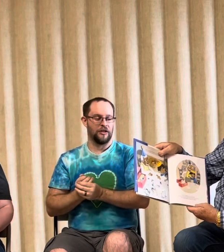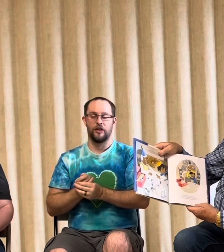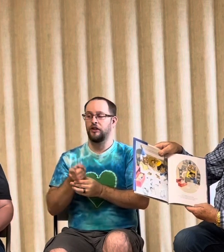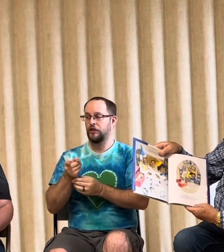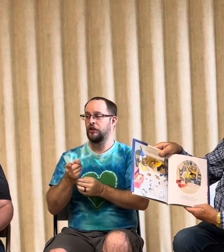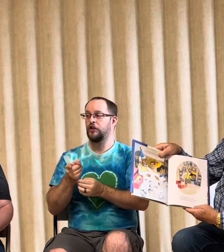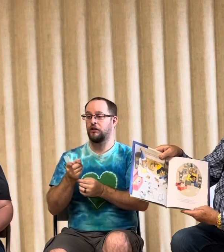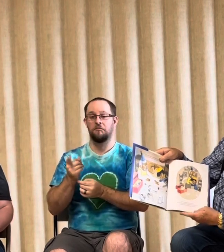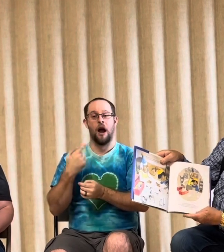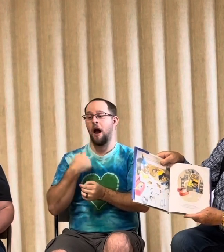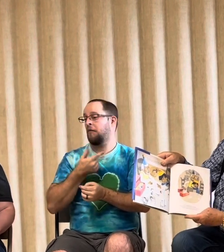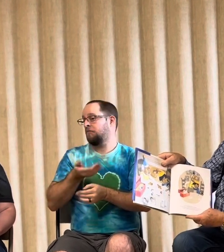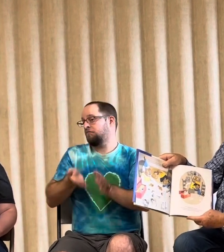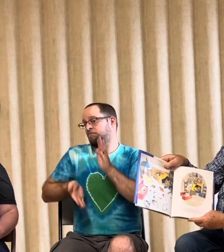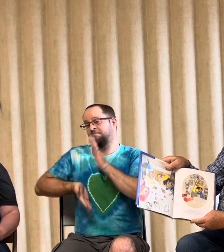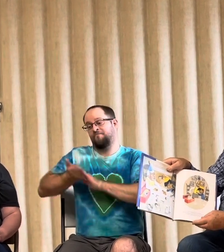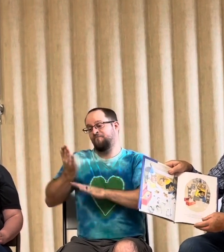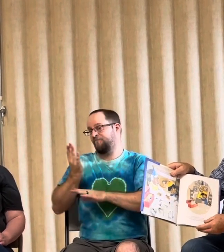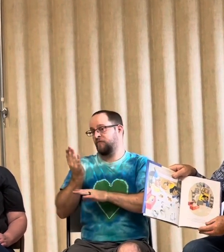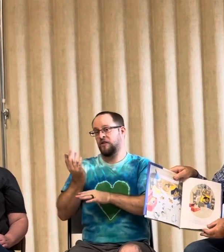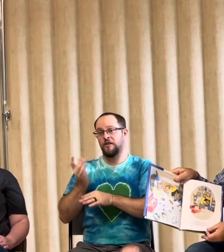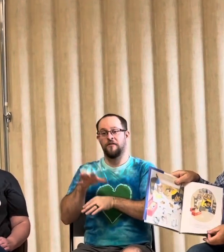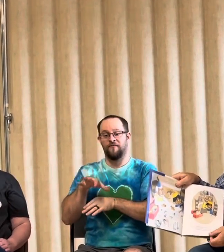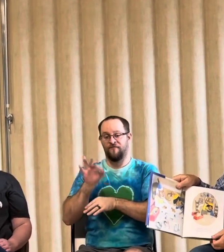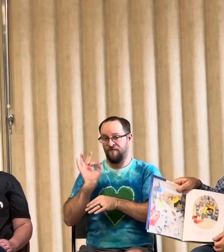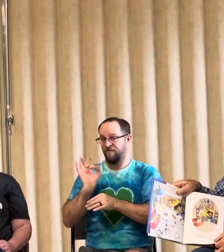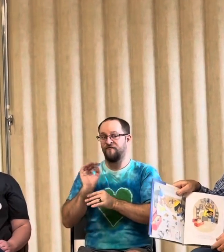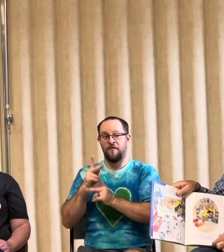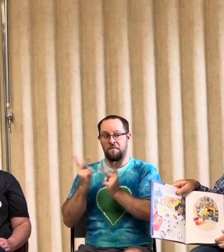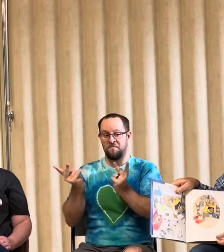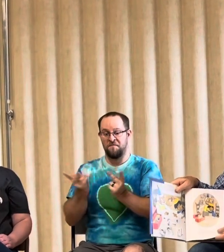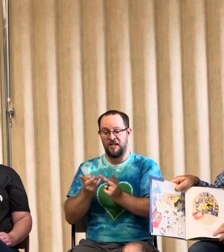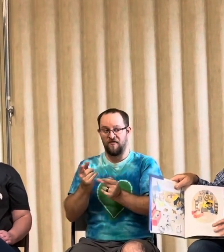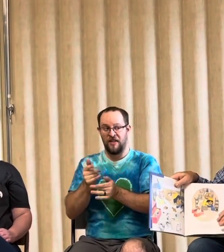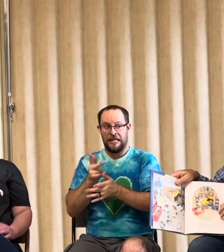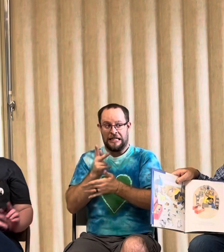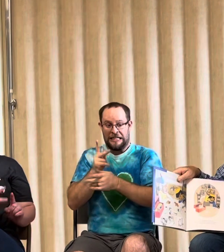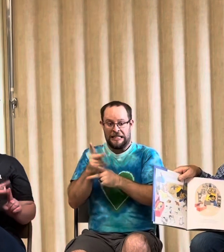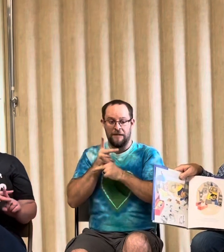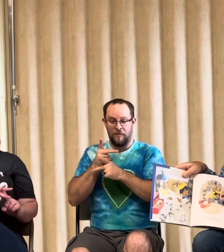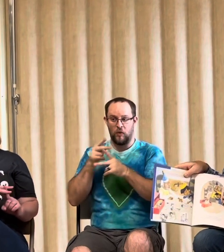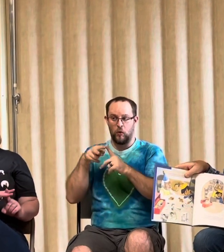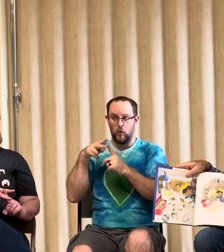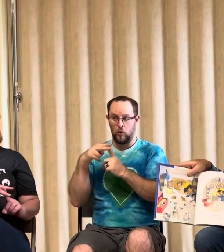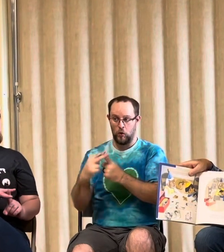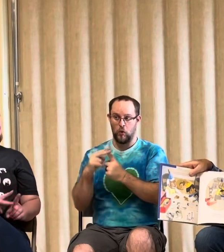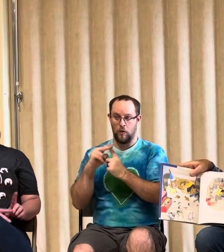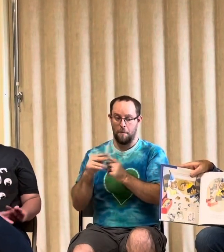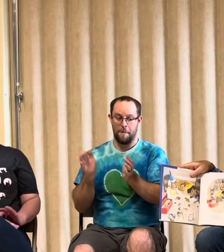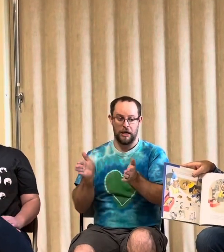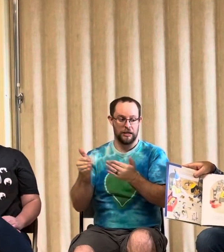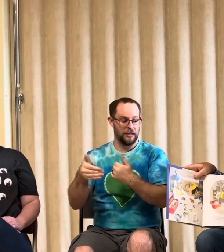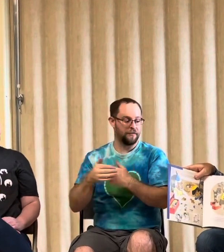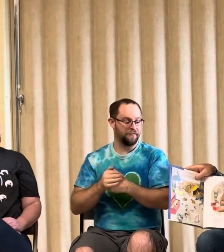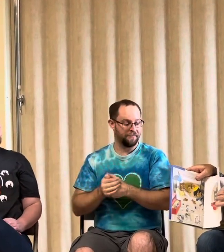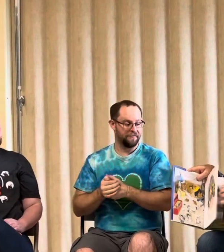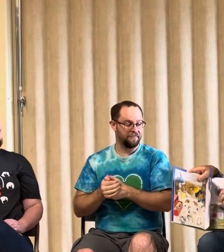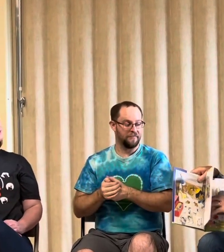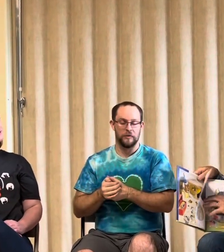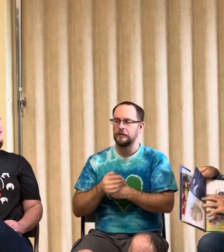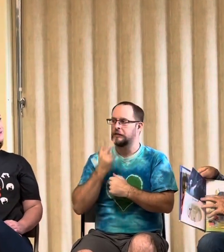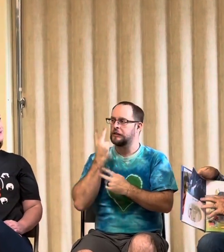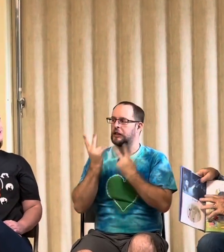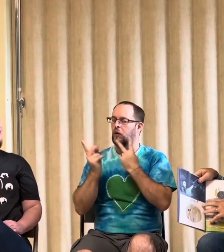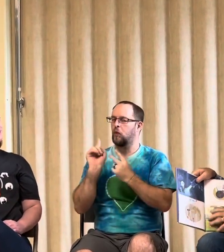to find a special place to keep that toolbox that he gave you. So, let's see where he goes. Look!